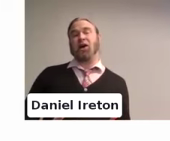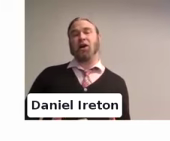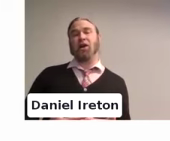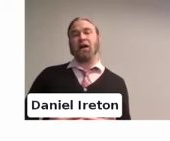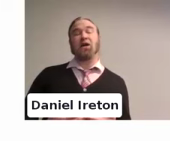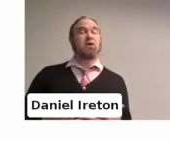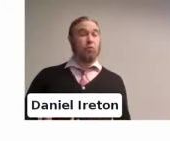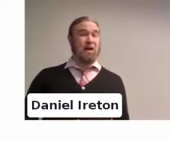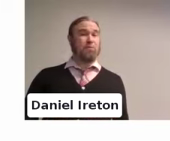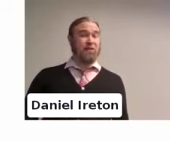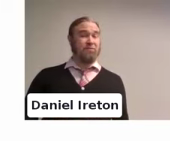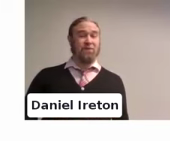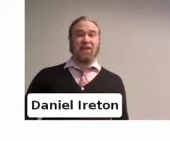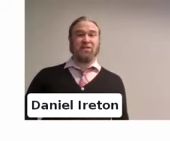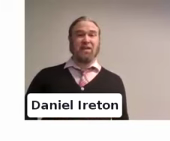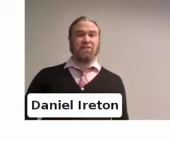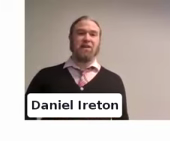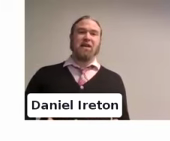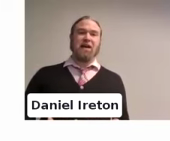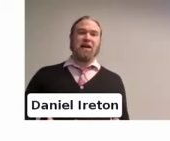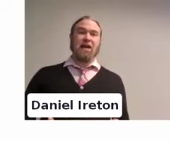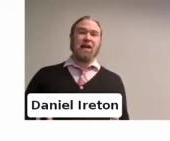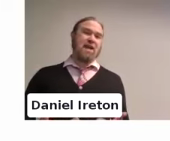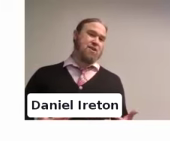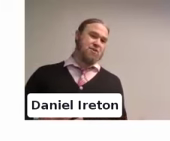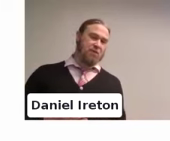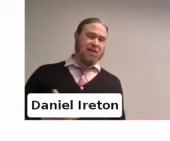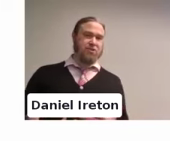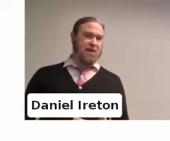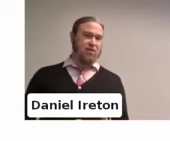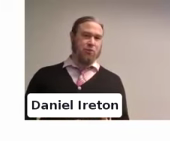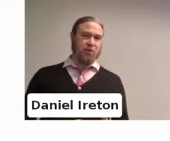And is really a collective story telling.